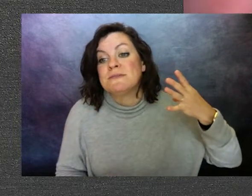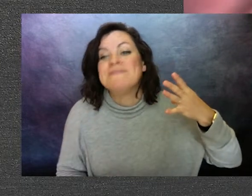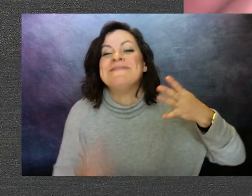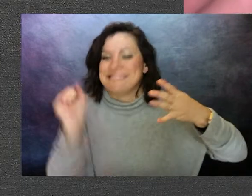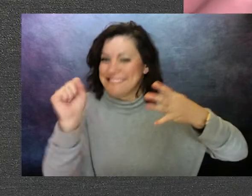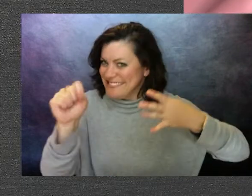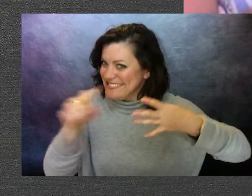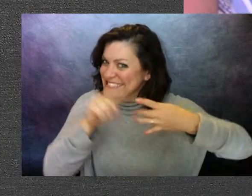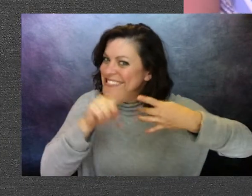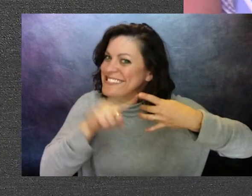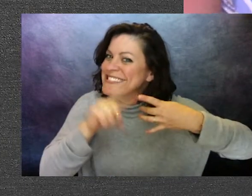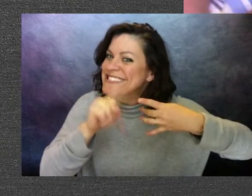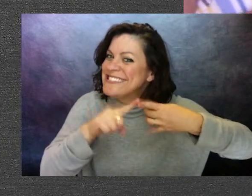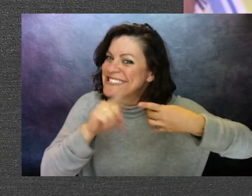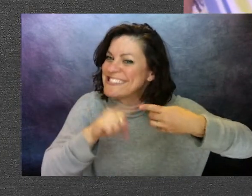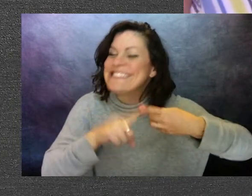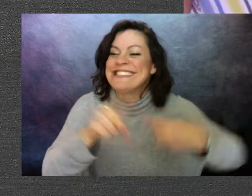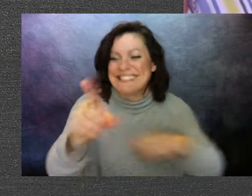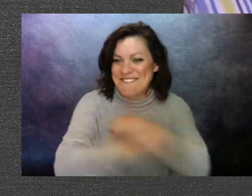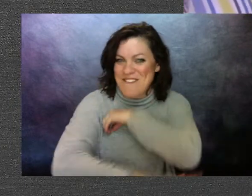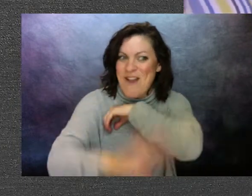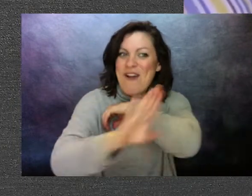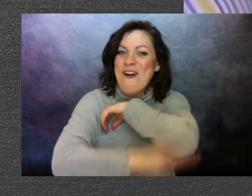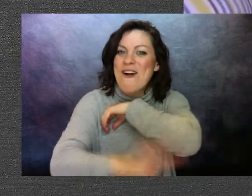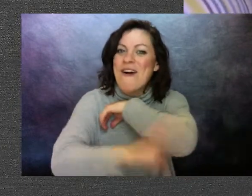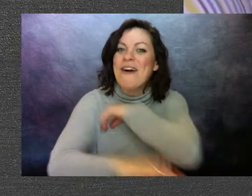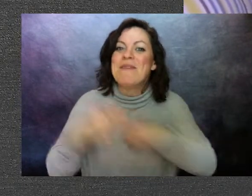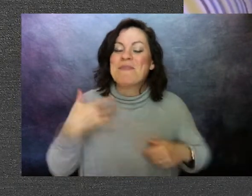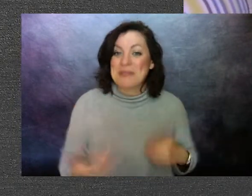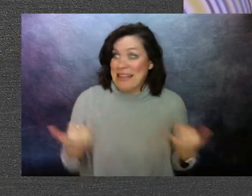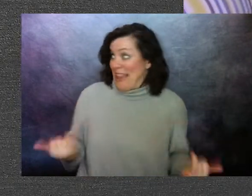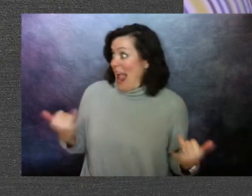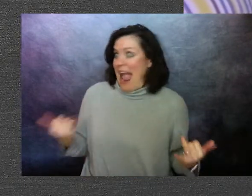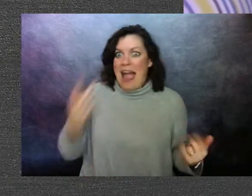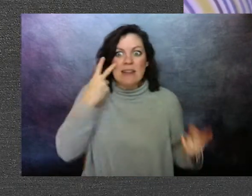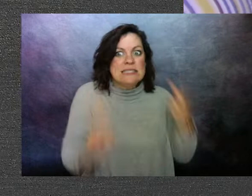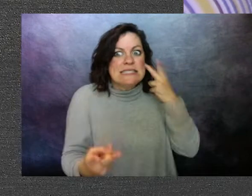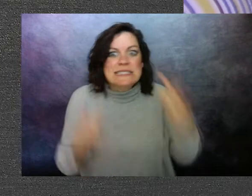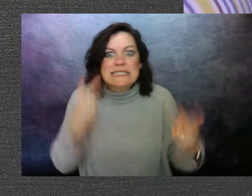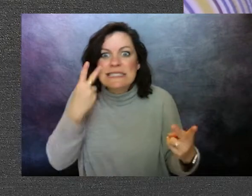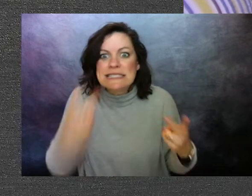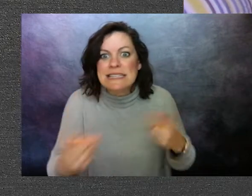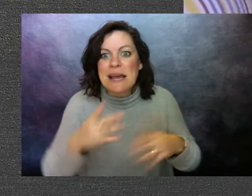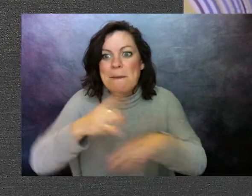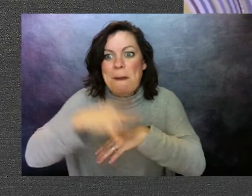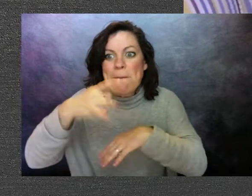This one is a number one, this is a fall time one. We see pumpkins outside now.